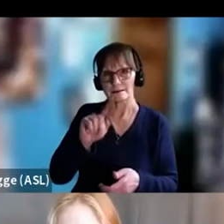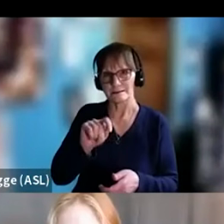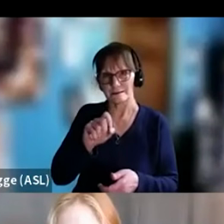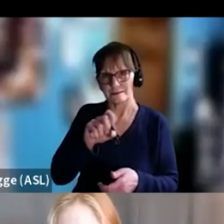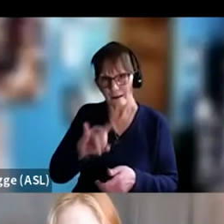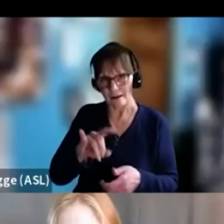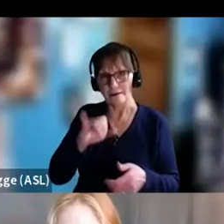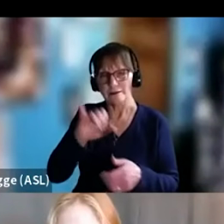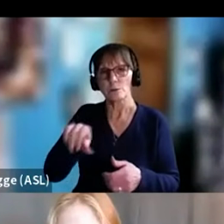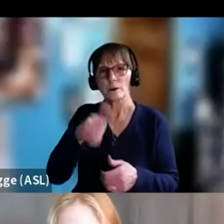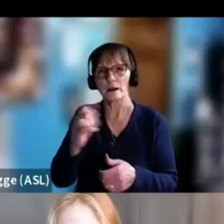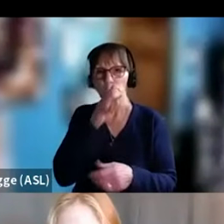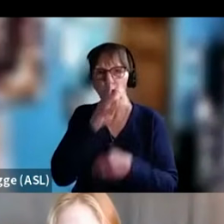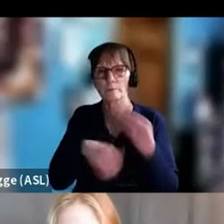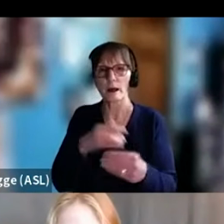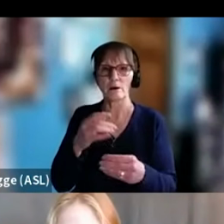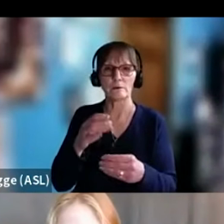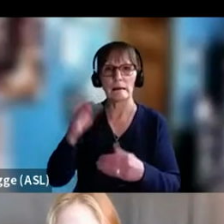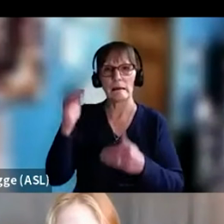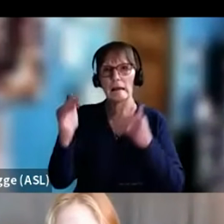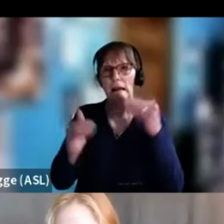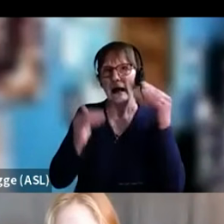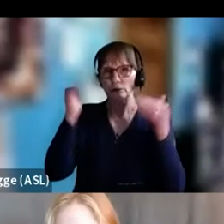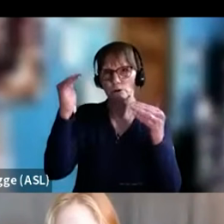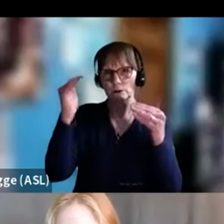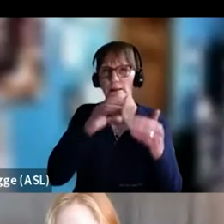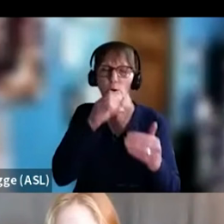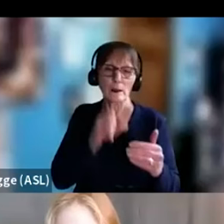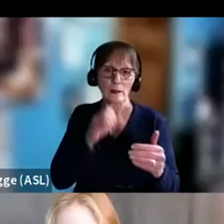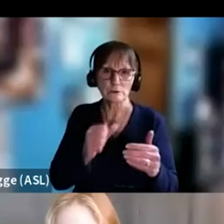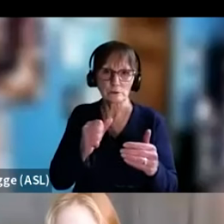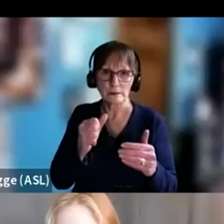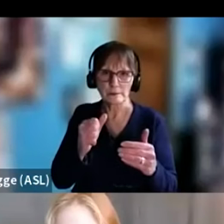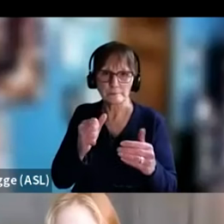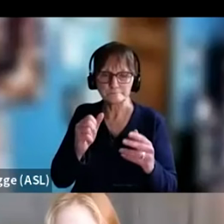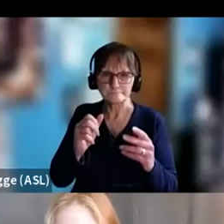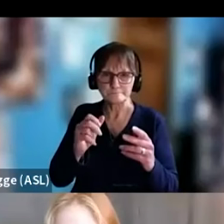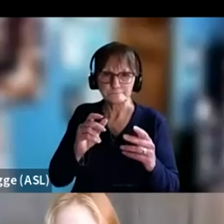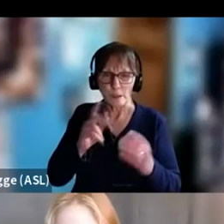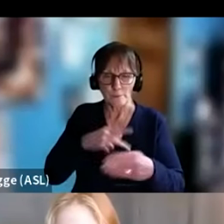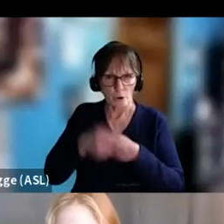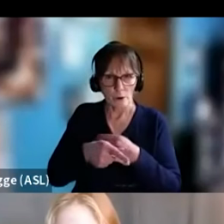somebody else spoke about elderly waiver programs can be another partnership. For folks, the problem with those waiver programs sometimes